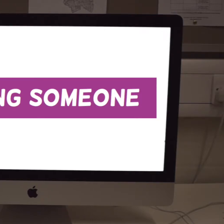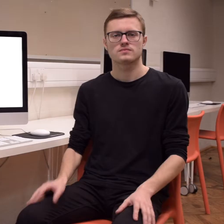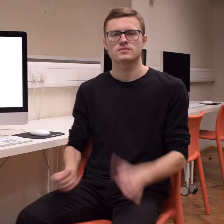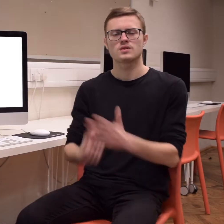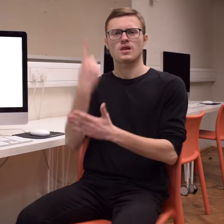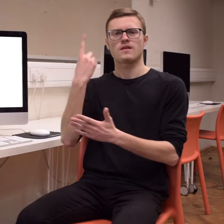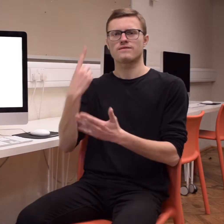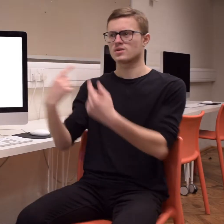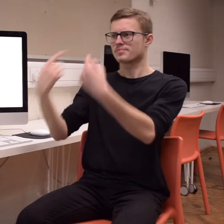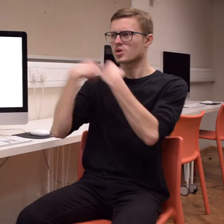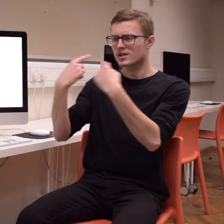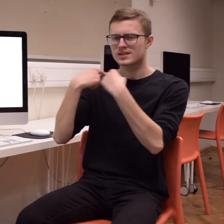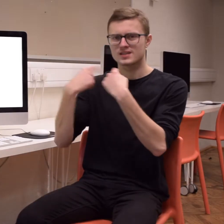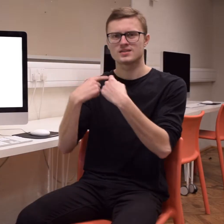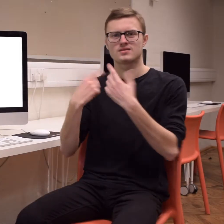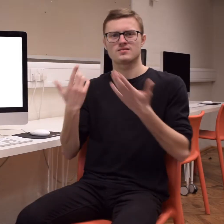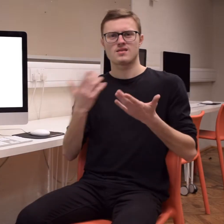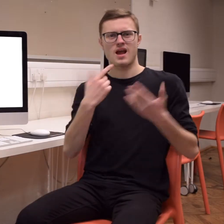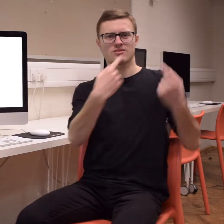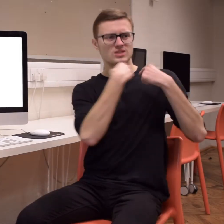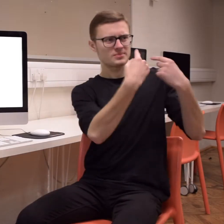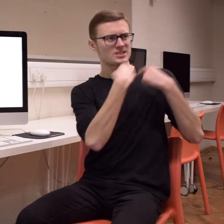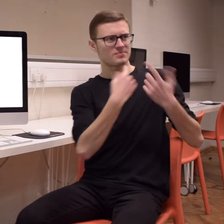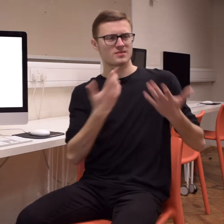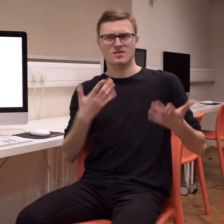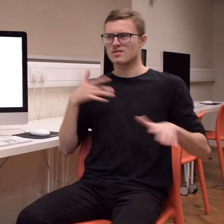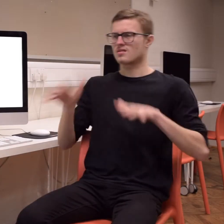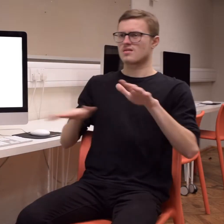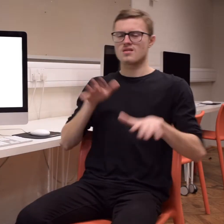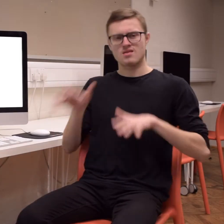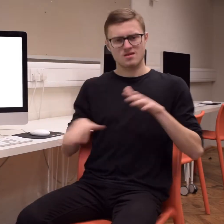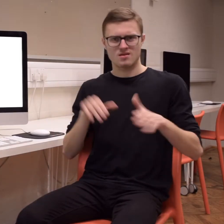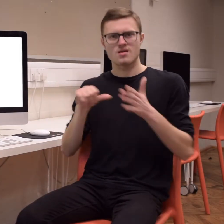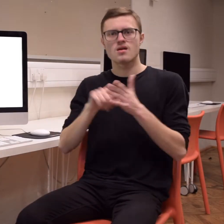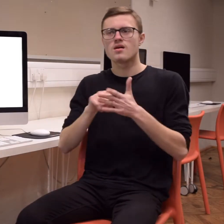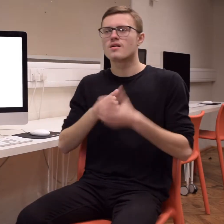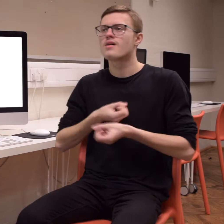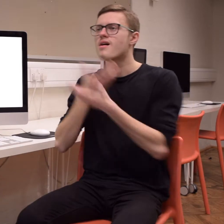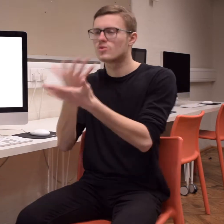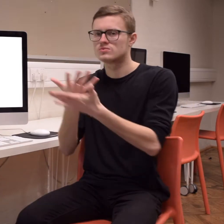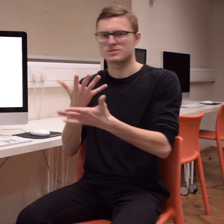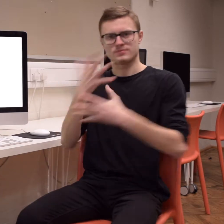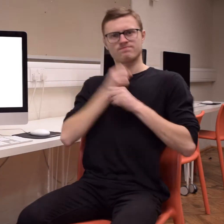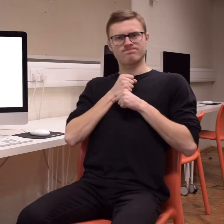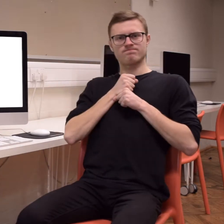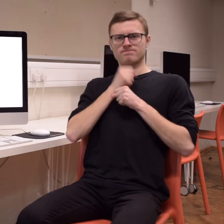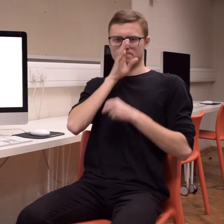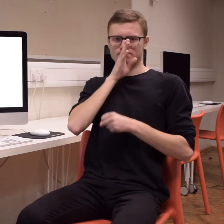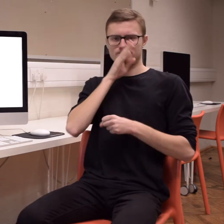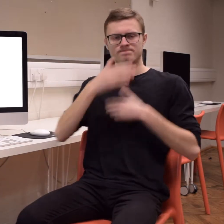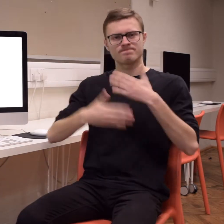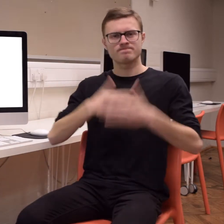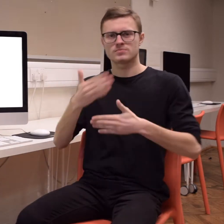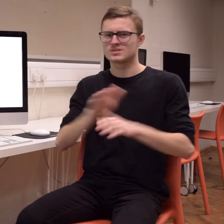Bullying and harassment can be hard to talk about but you should not deal with it alone.